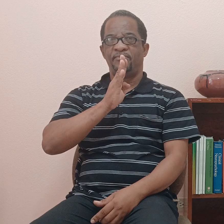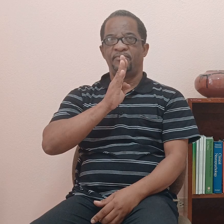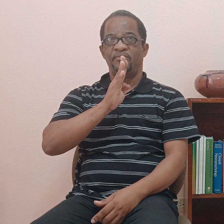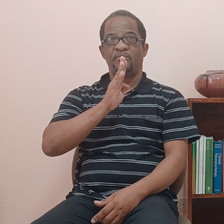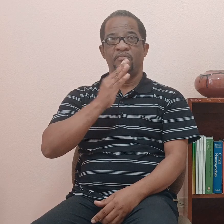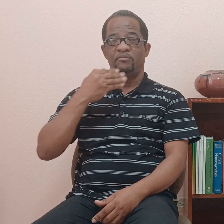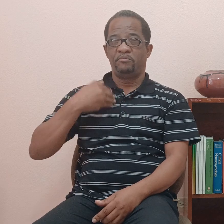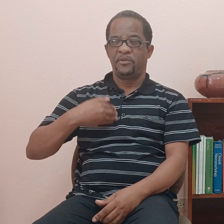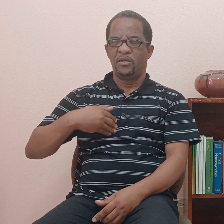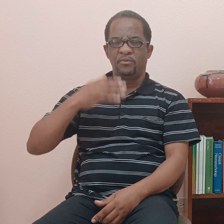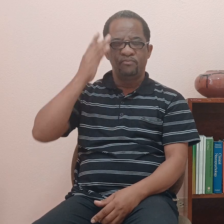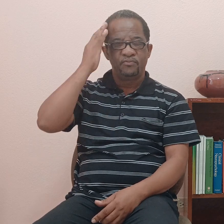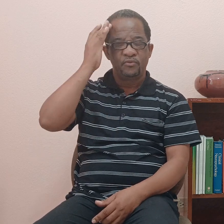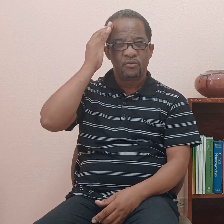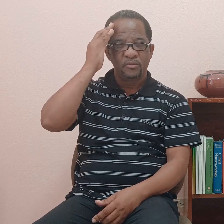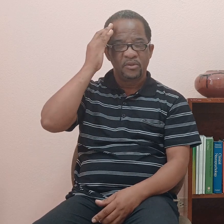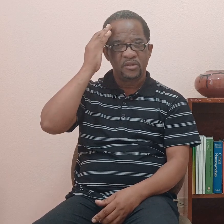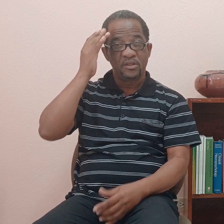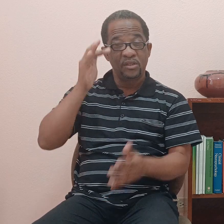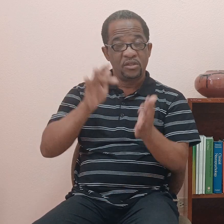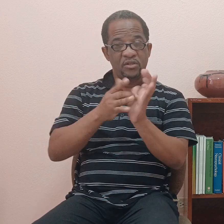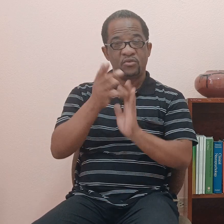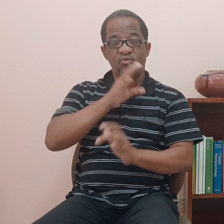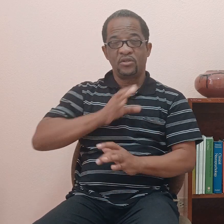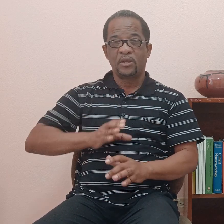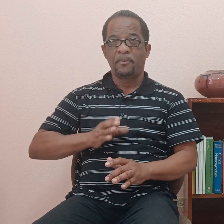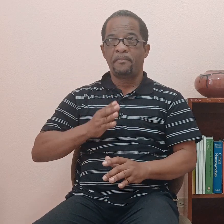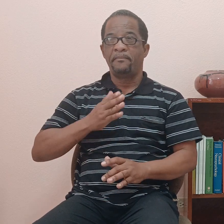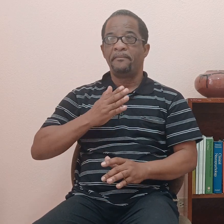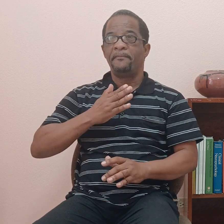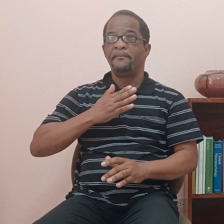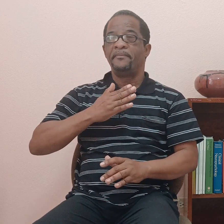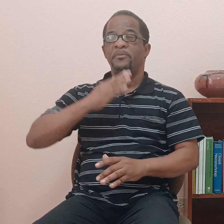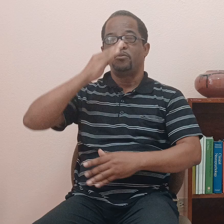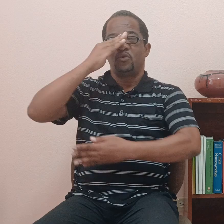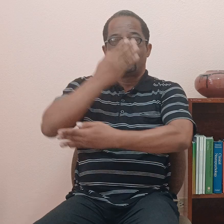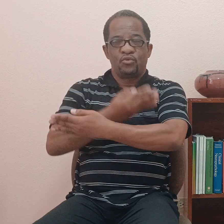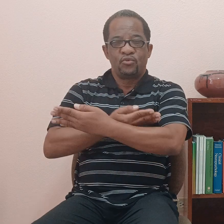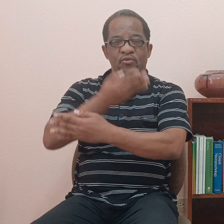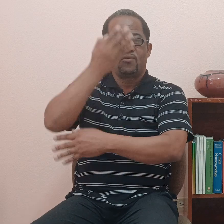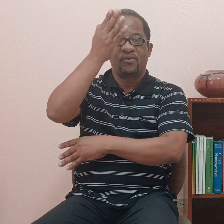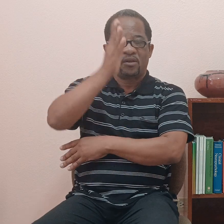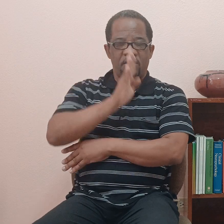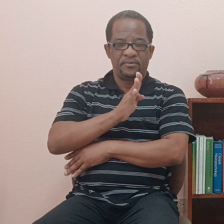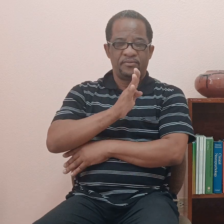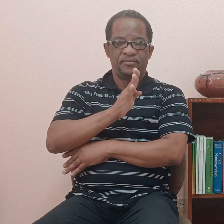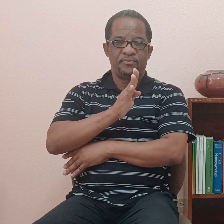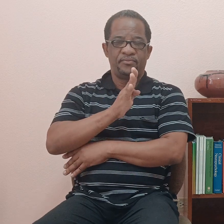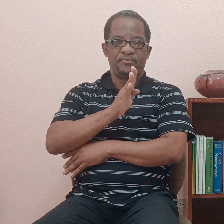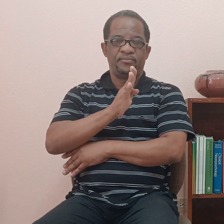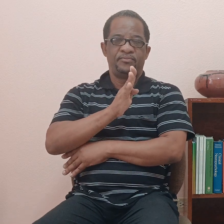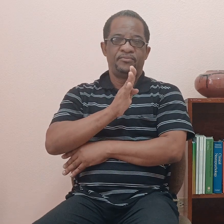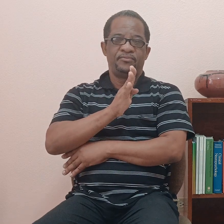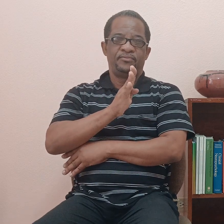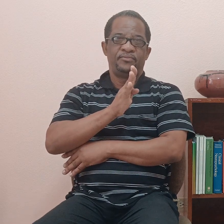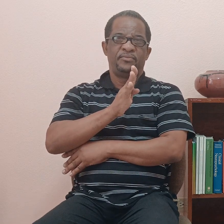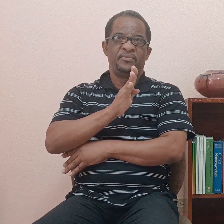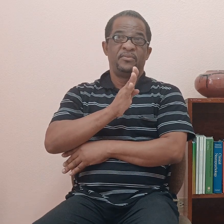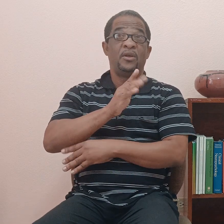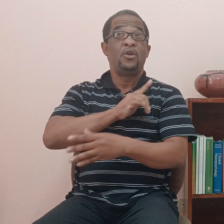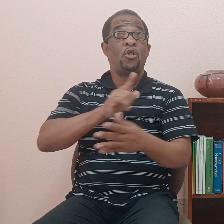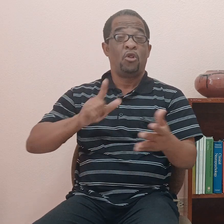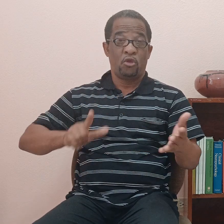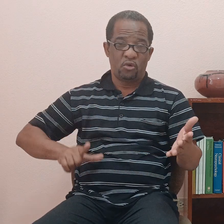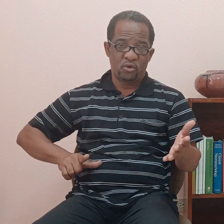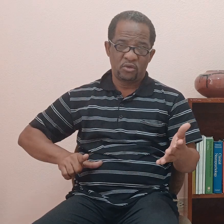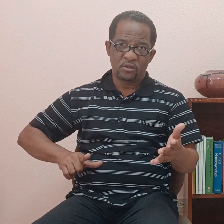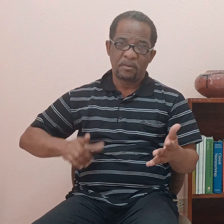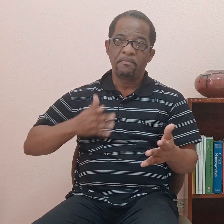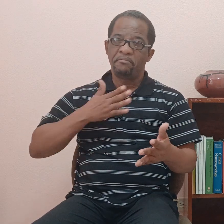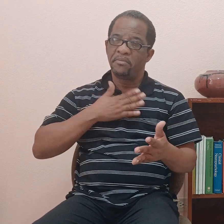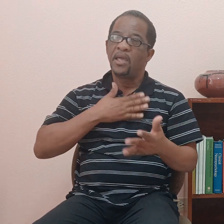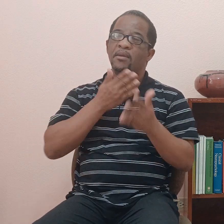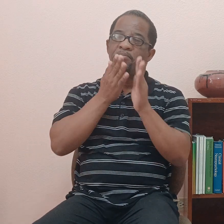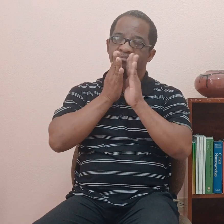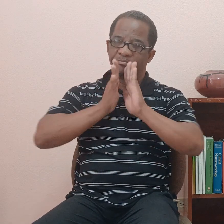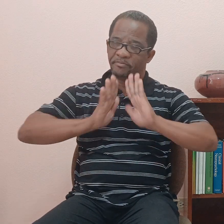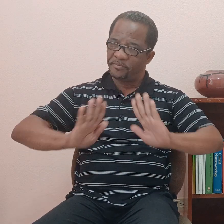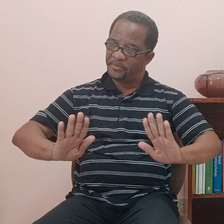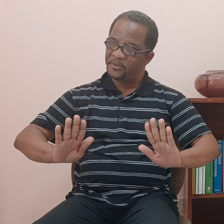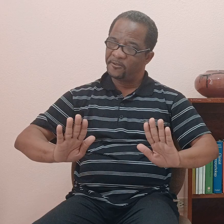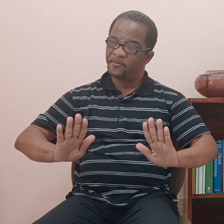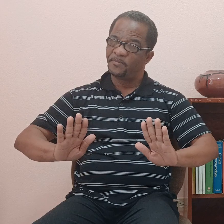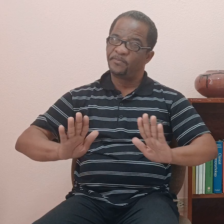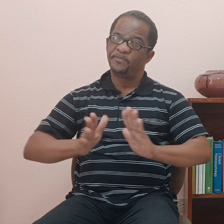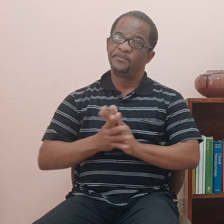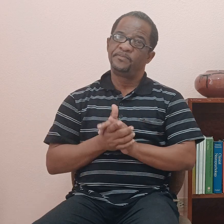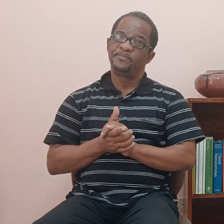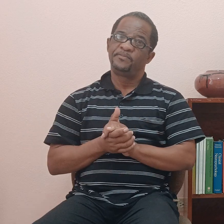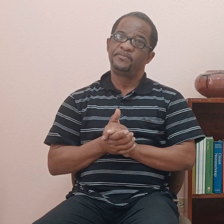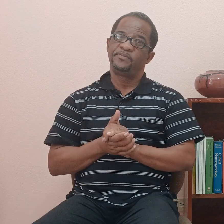I recognise Jesus Christ as the Son of God. The Lord is my peace.